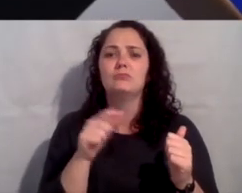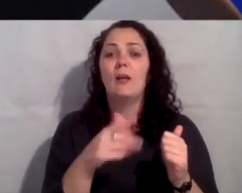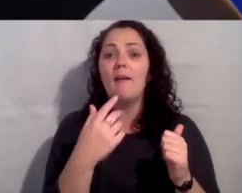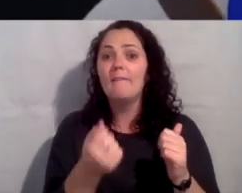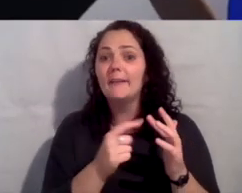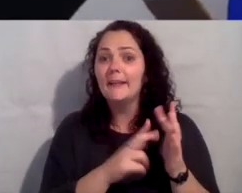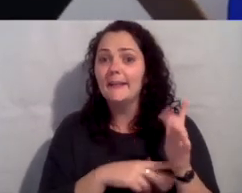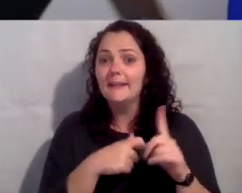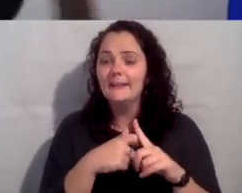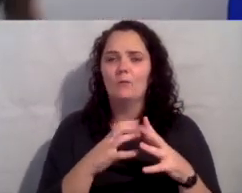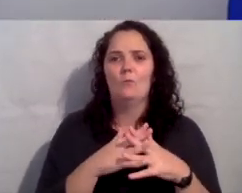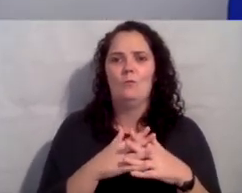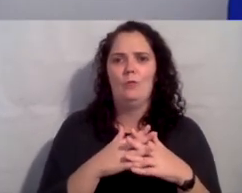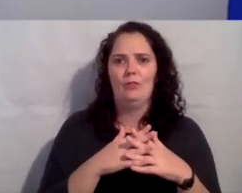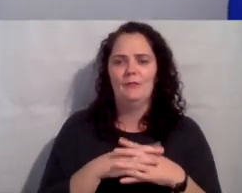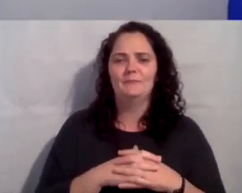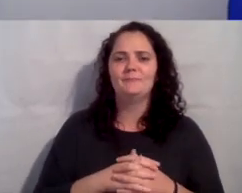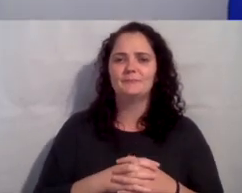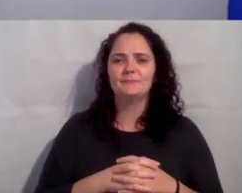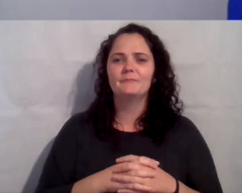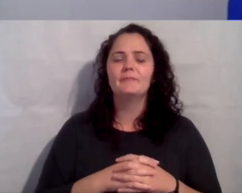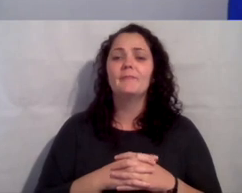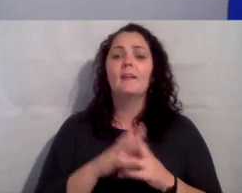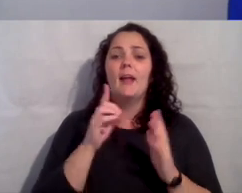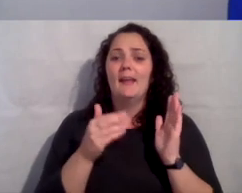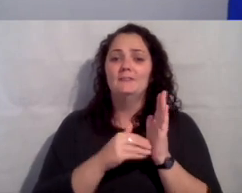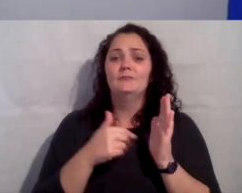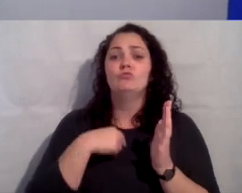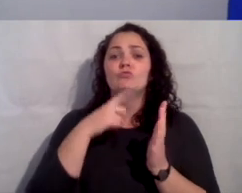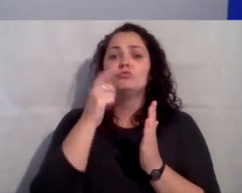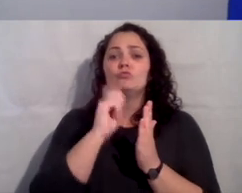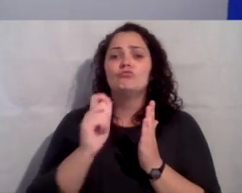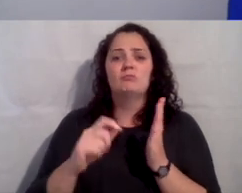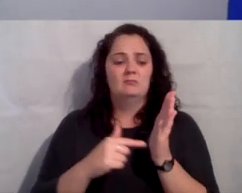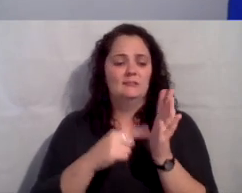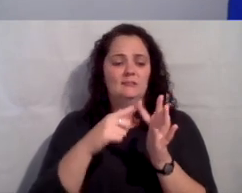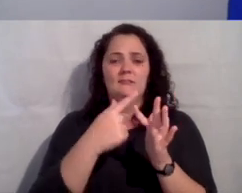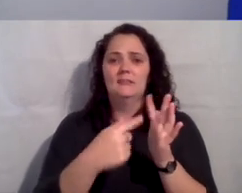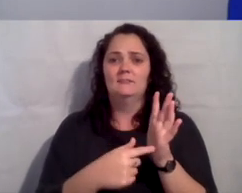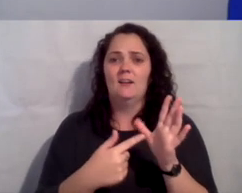handy that's fine. I'll also do a little bit of drawing just with a texta, a fibre tip pen tonight too and a fibre